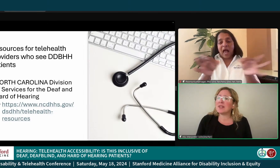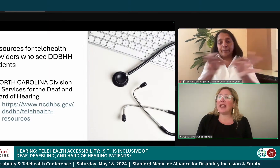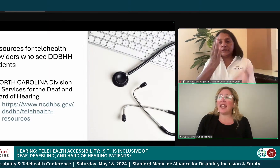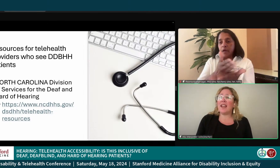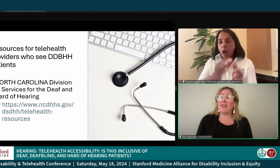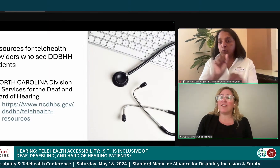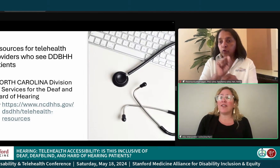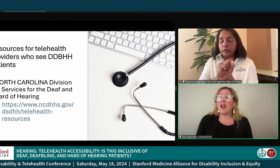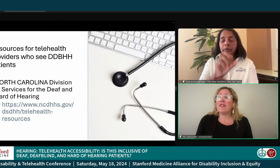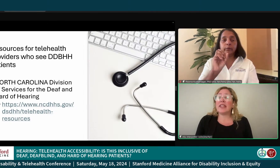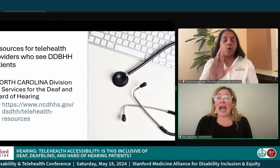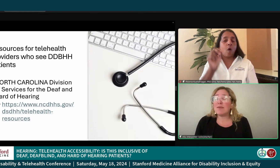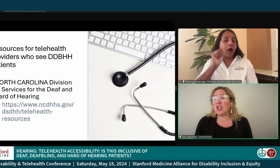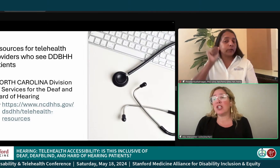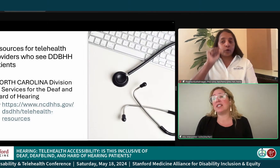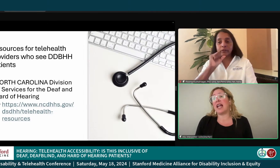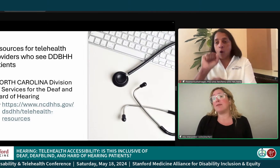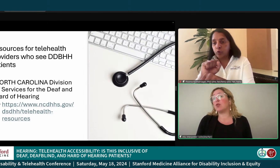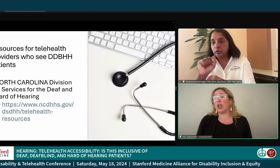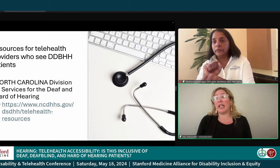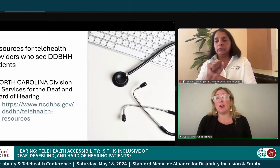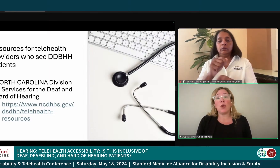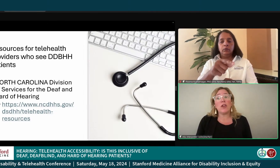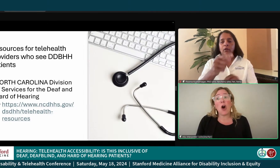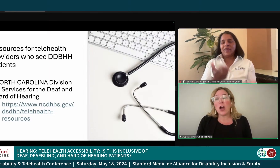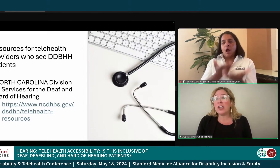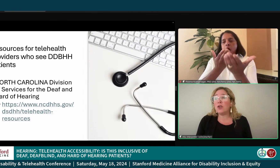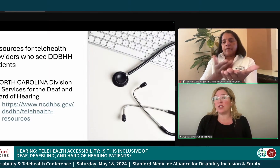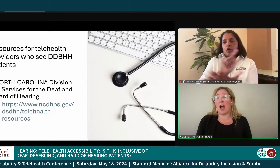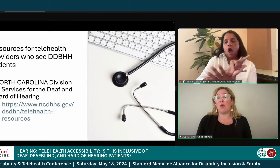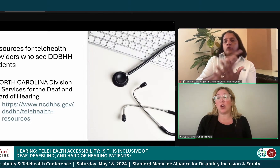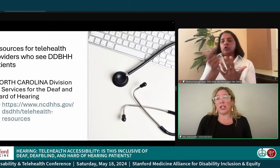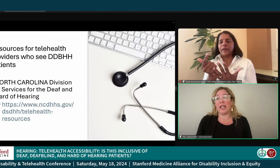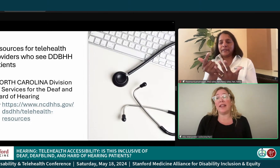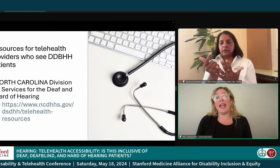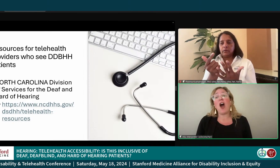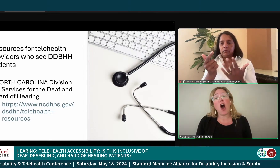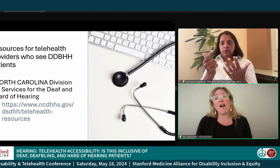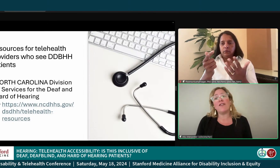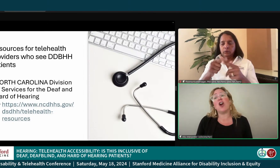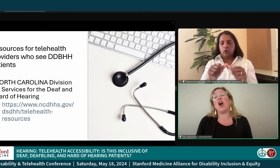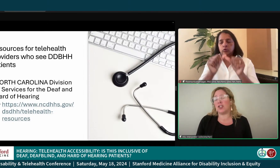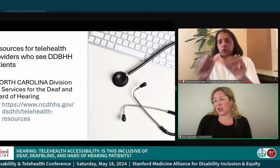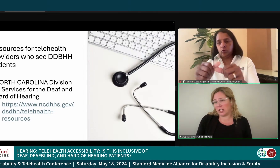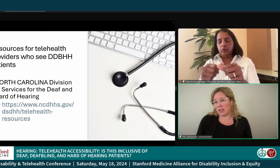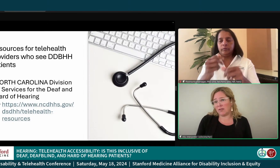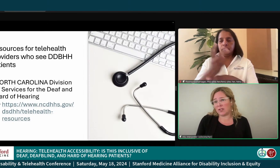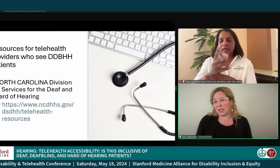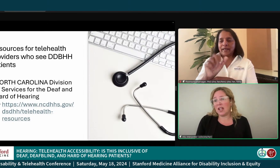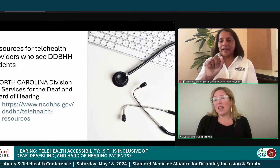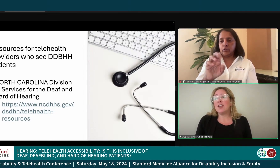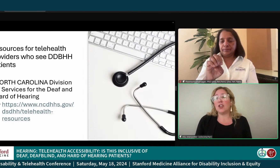Maybe if the captioning stops working or the audio is not working, they offer alternatives so